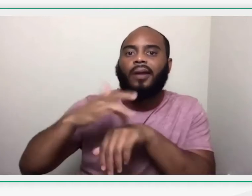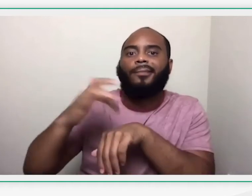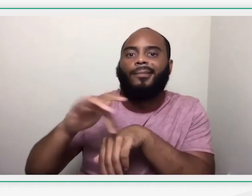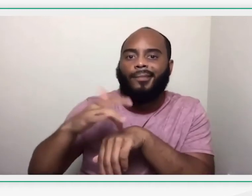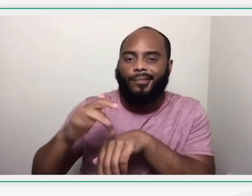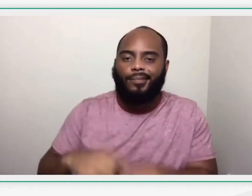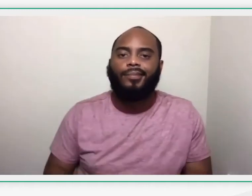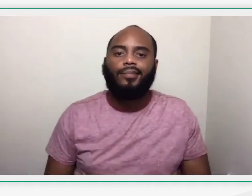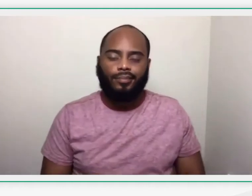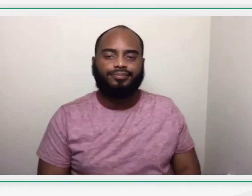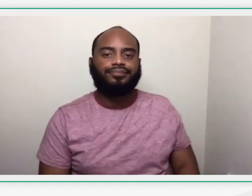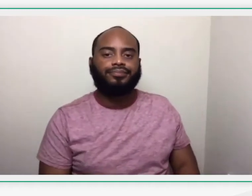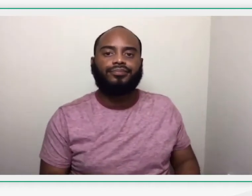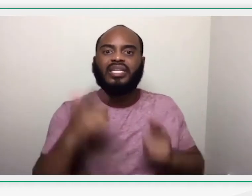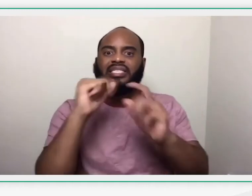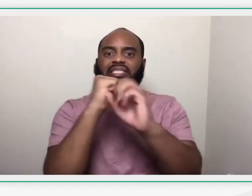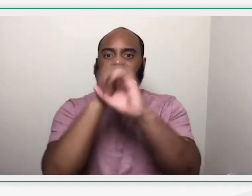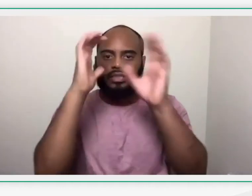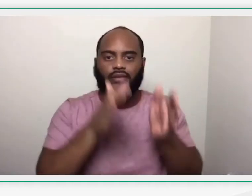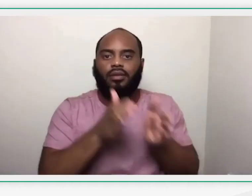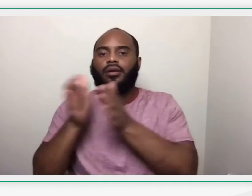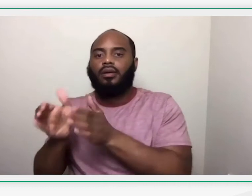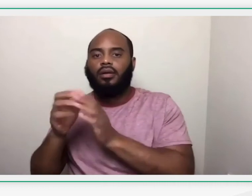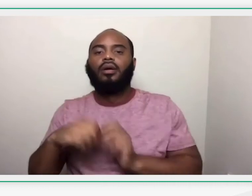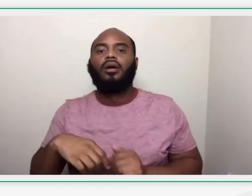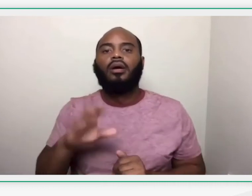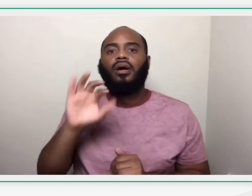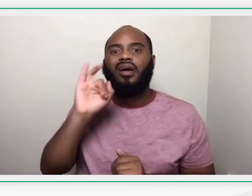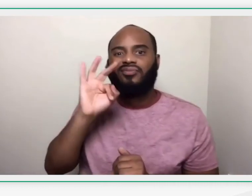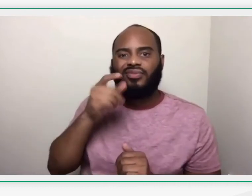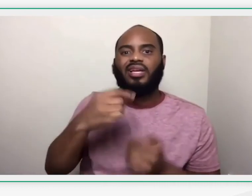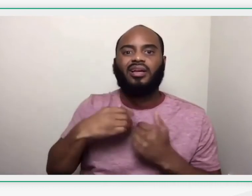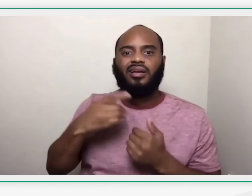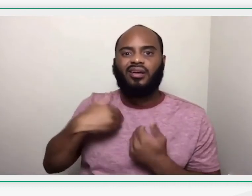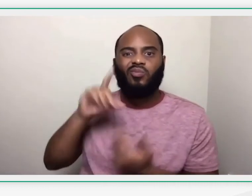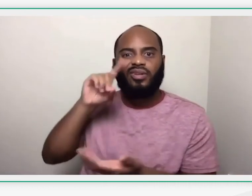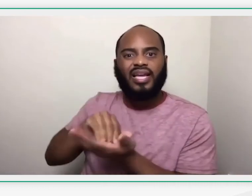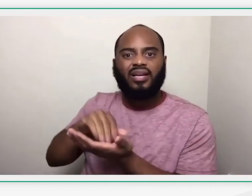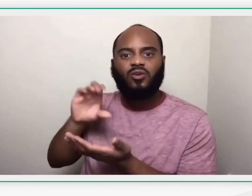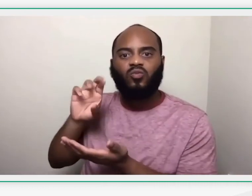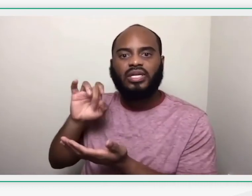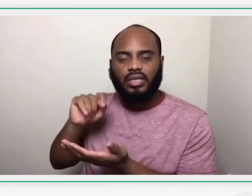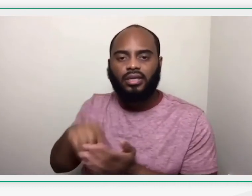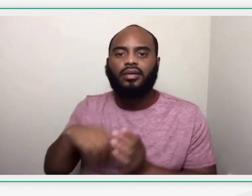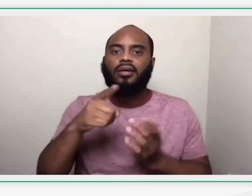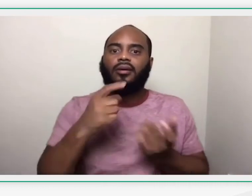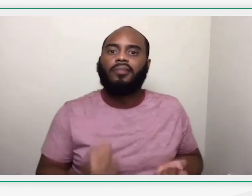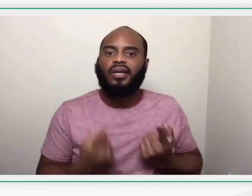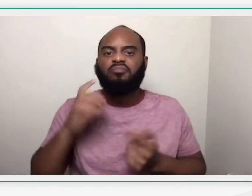And let's say you make that payment until you're down to having $800 available.